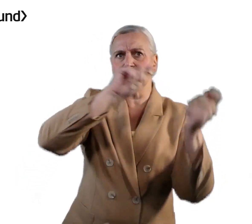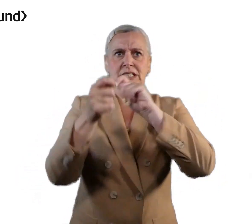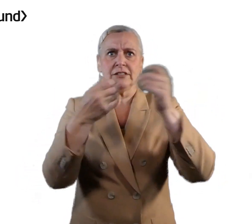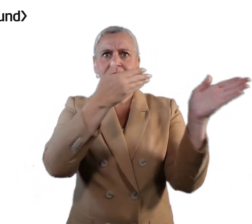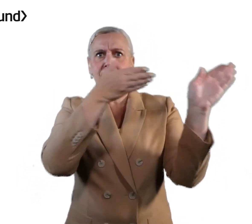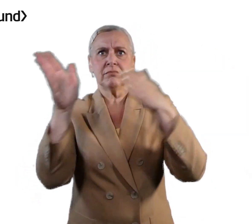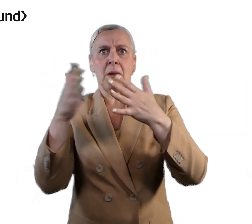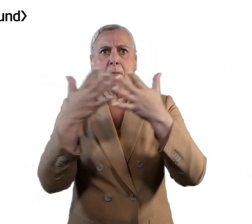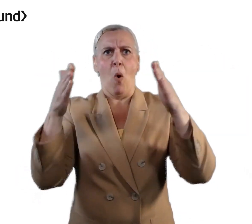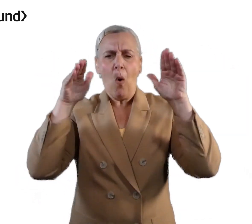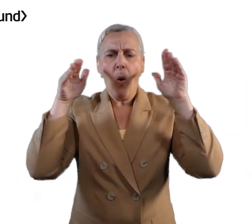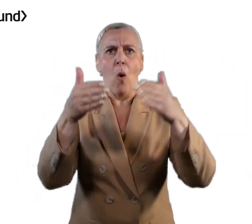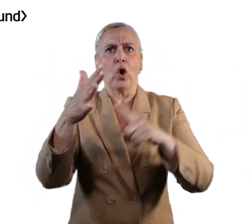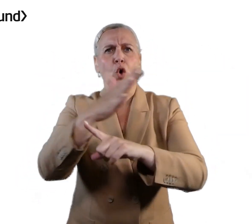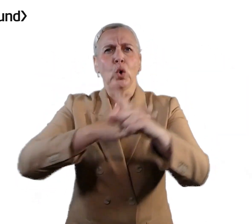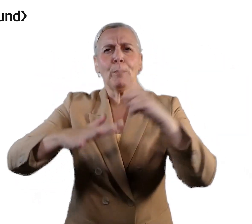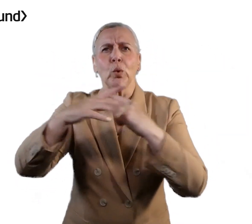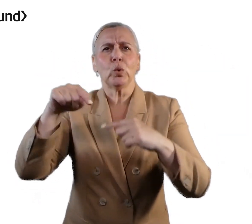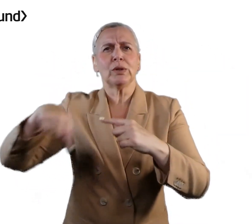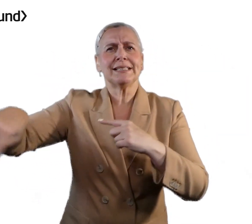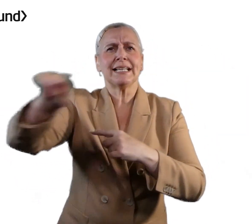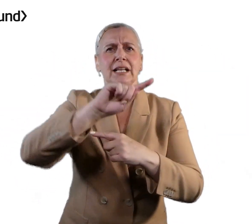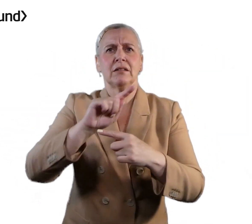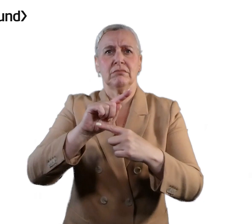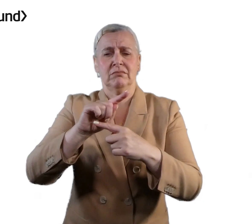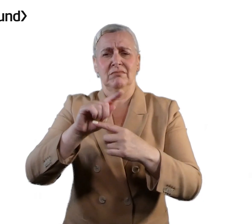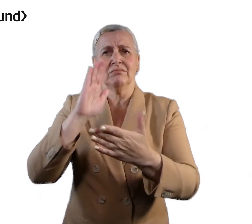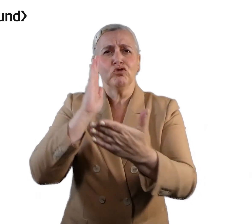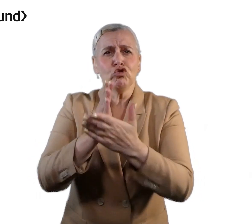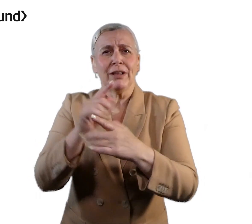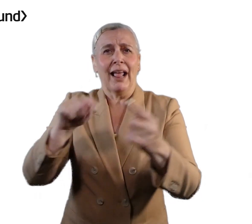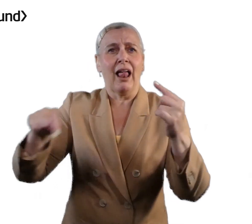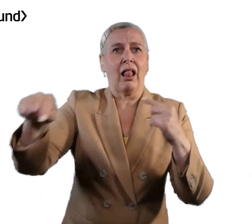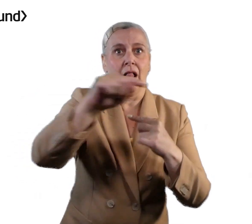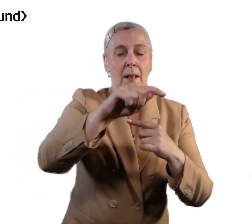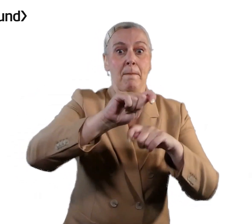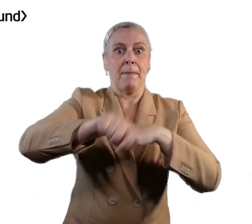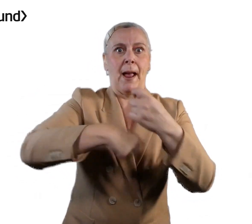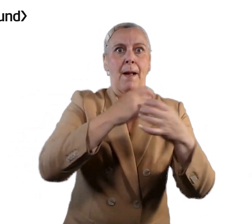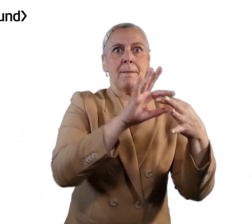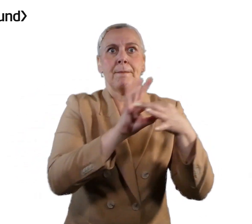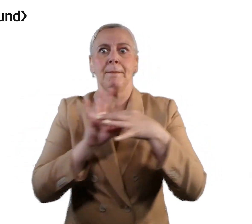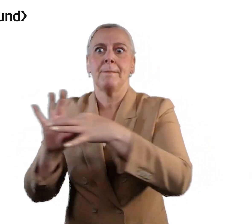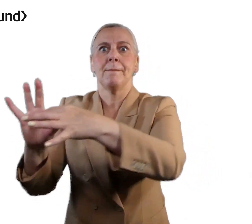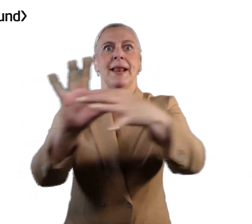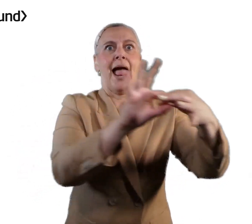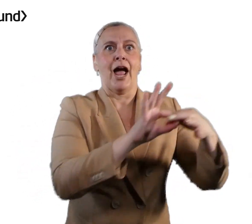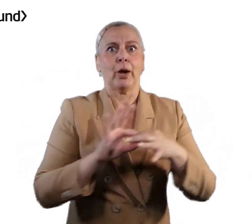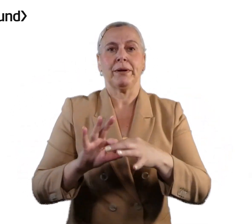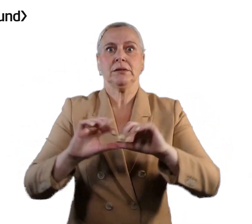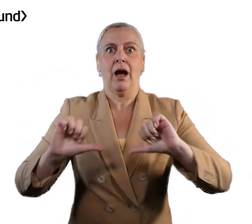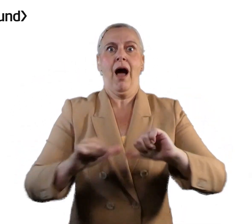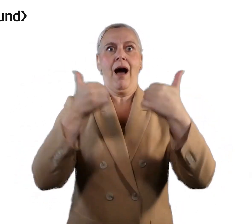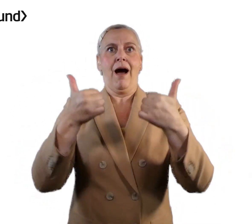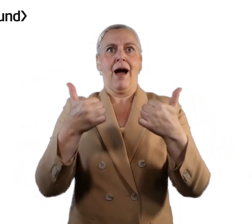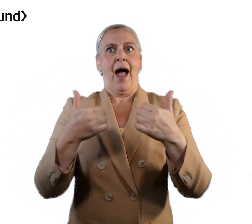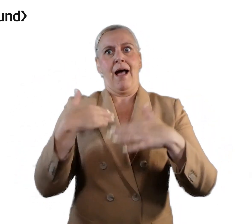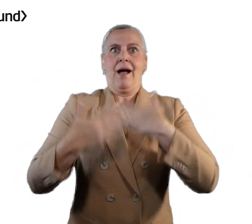themselves to face their communities, if real engagement is to take place.